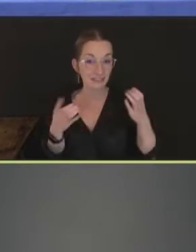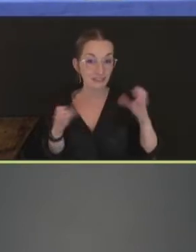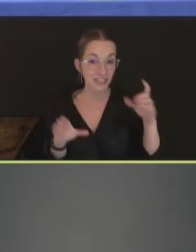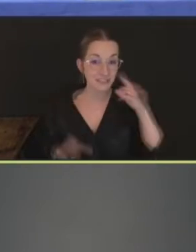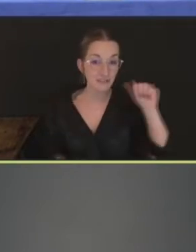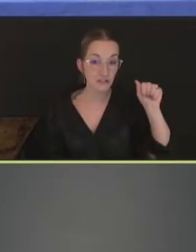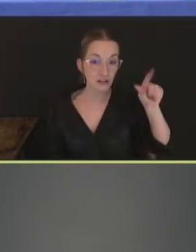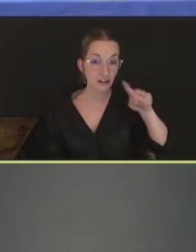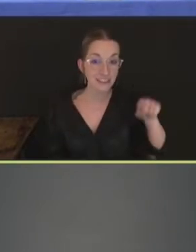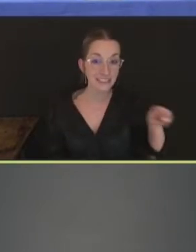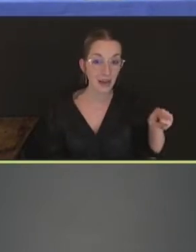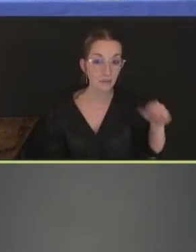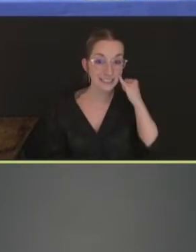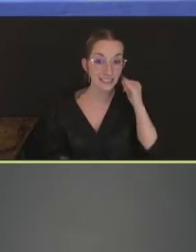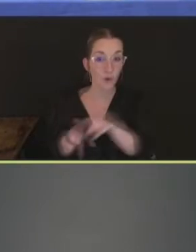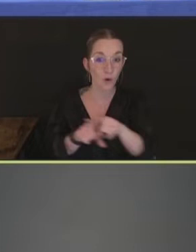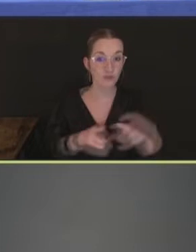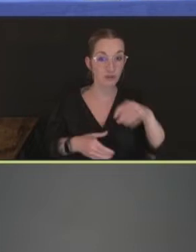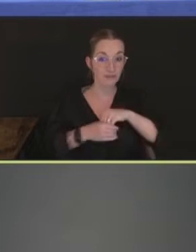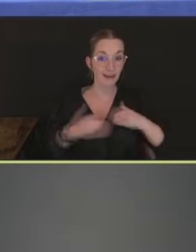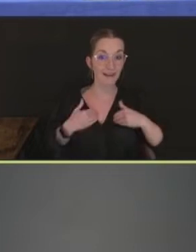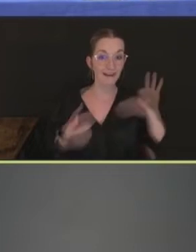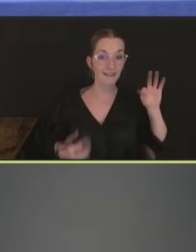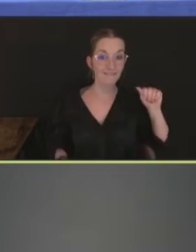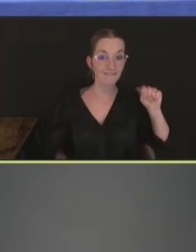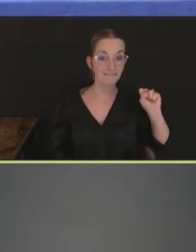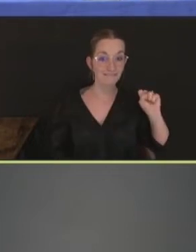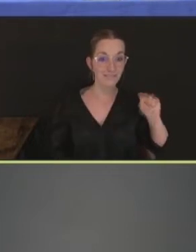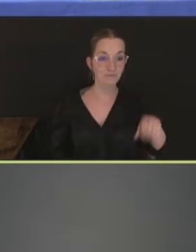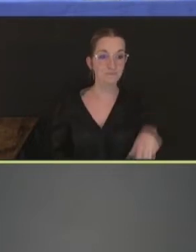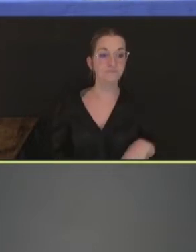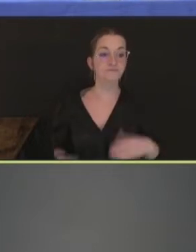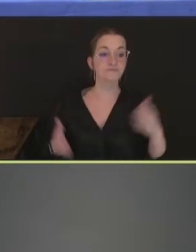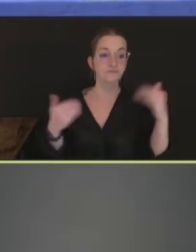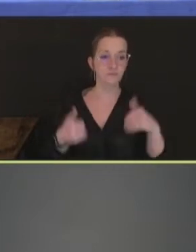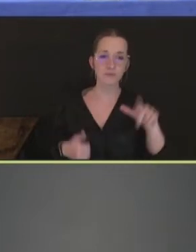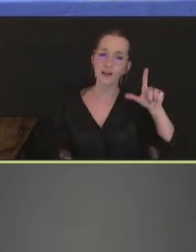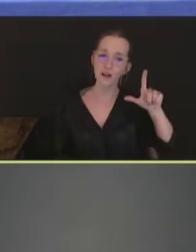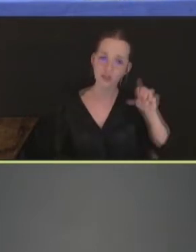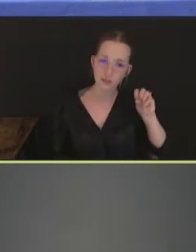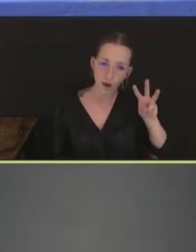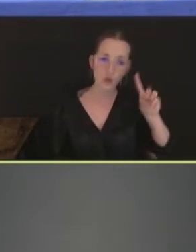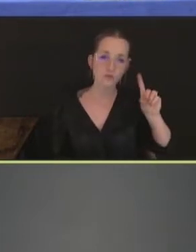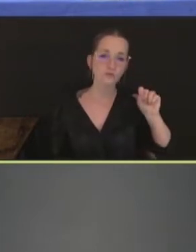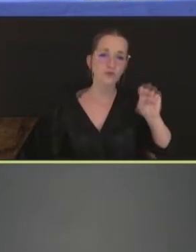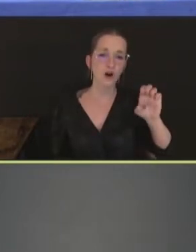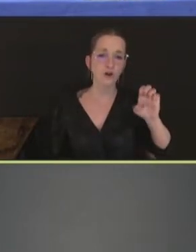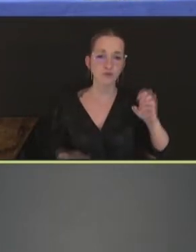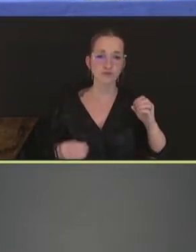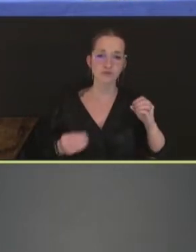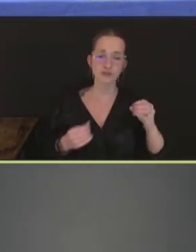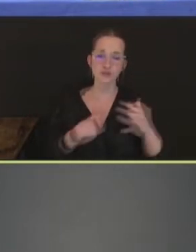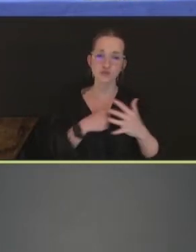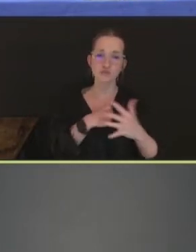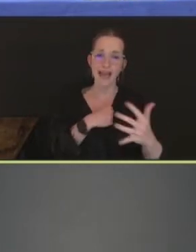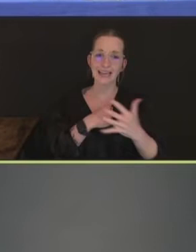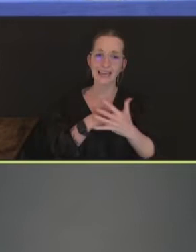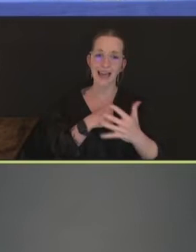And then apparently, low dose radiation treatment, it looks like it could be beneficial within